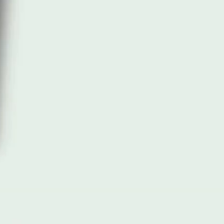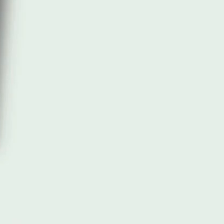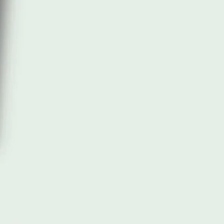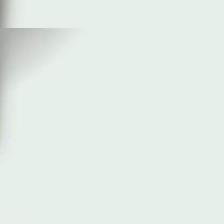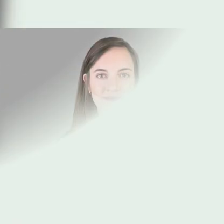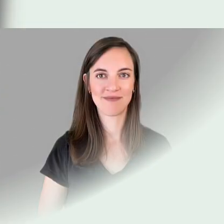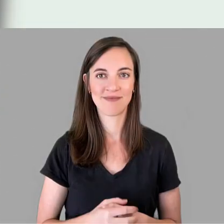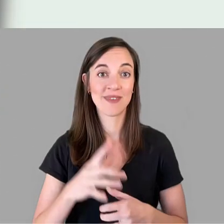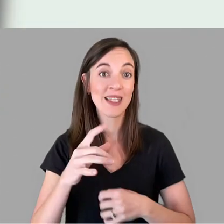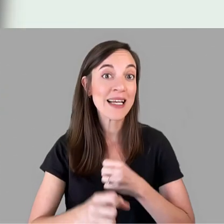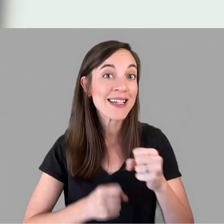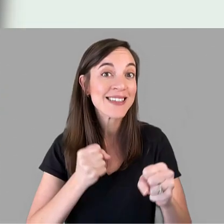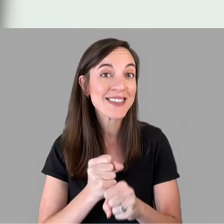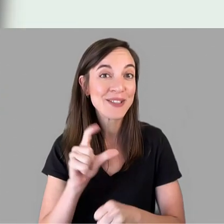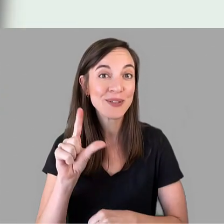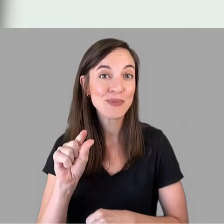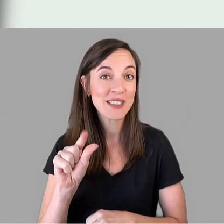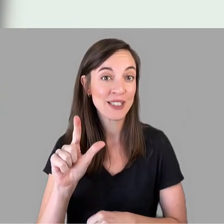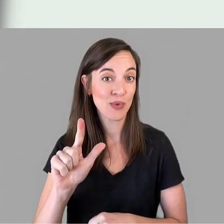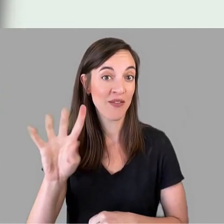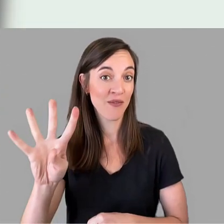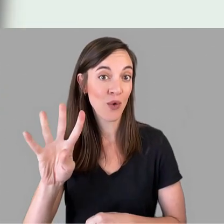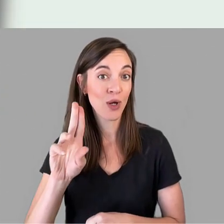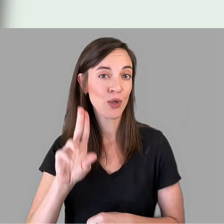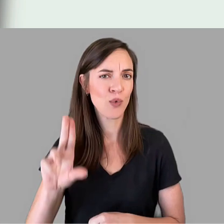In 2024 the U.S. Department of Education